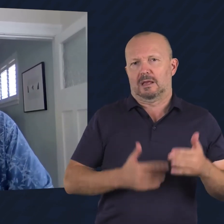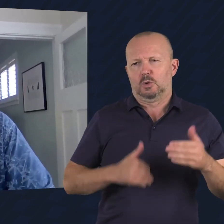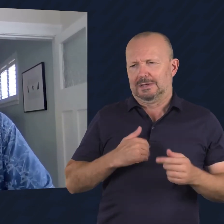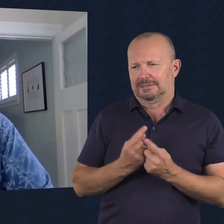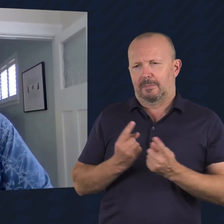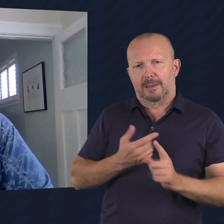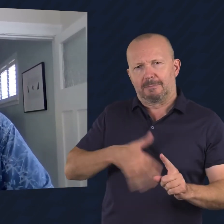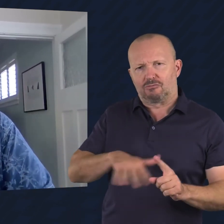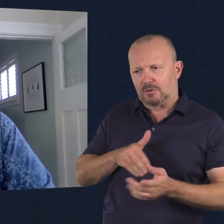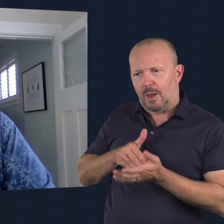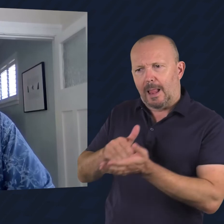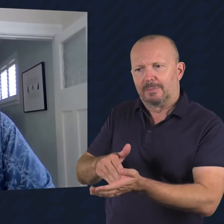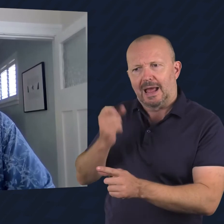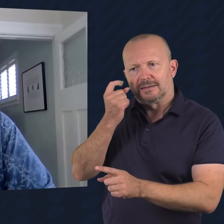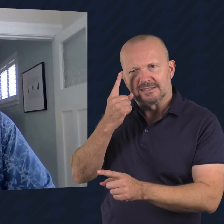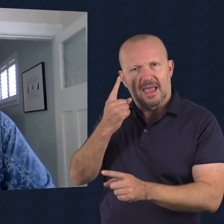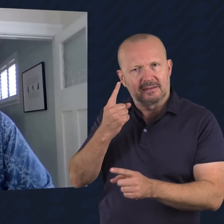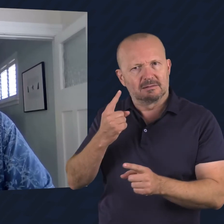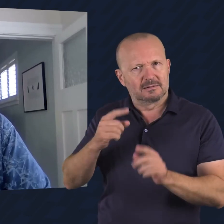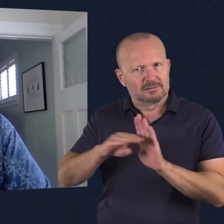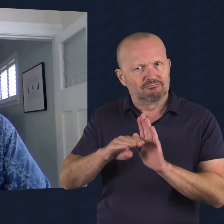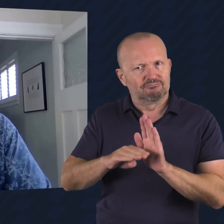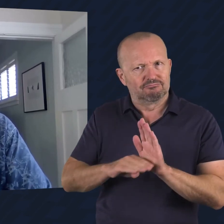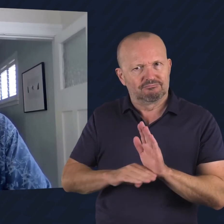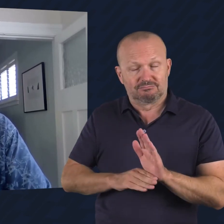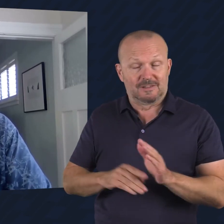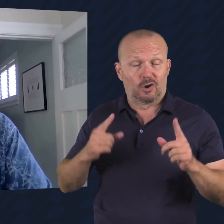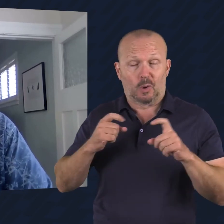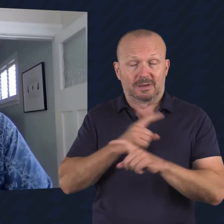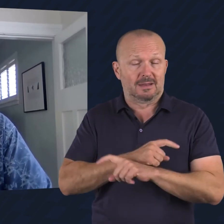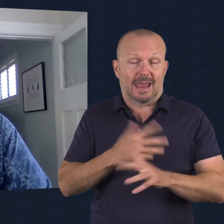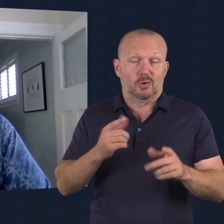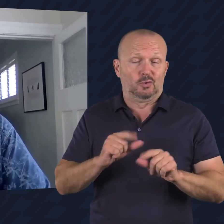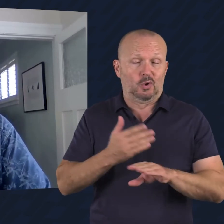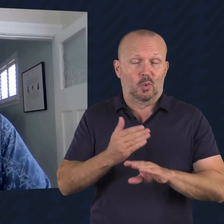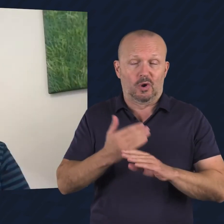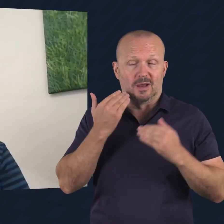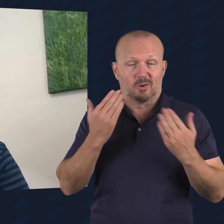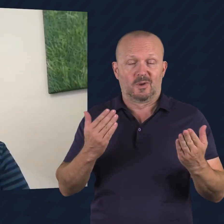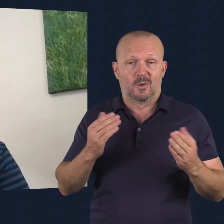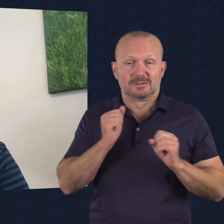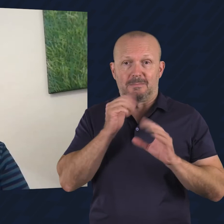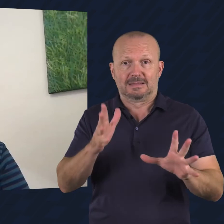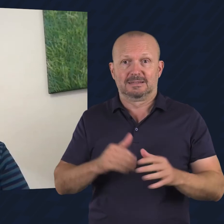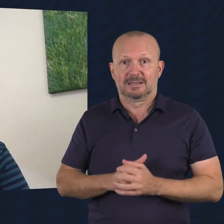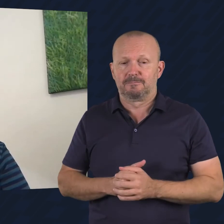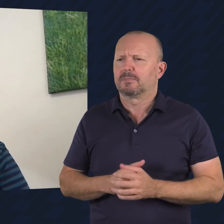it understand the context of the various records. It's very complicated, I don't know how you do your work. It's amazing. Well, I think,